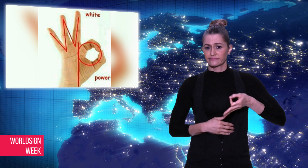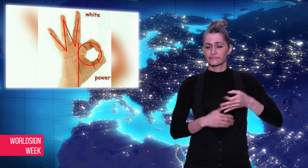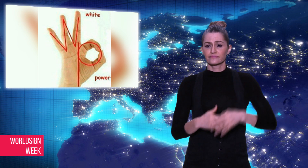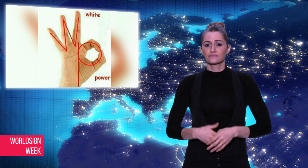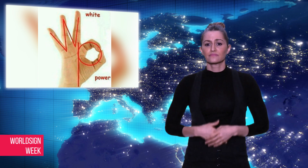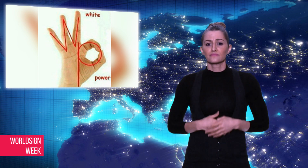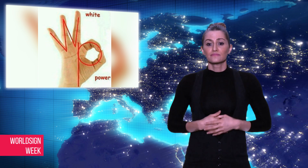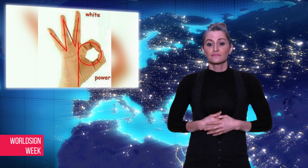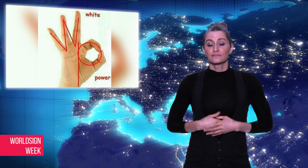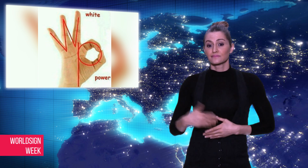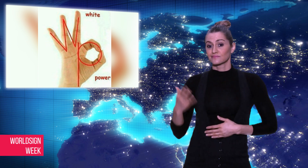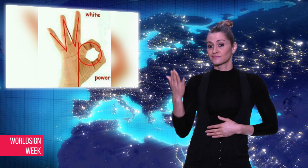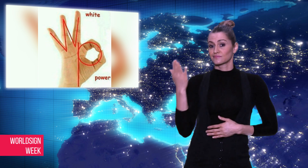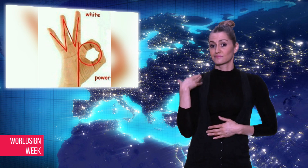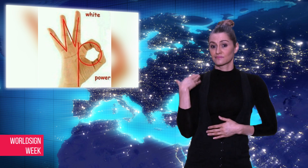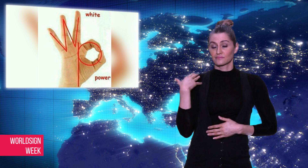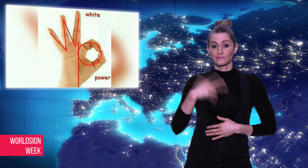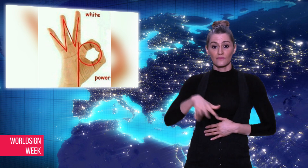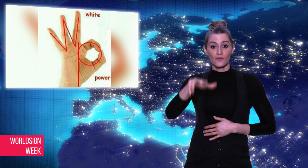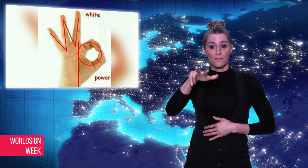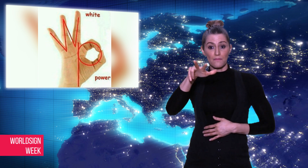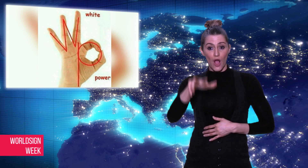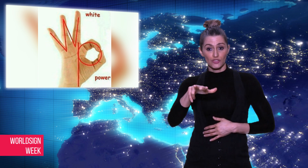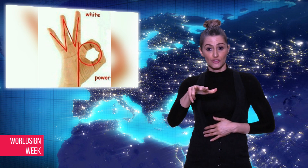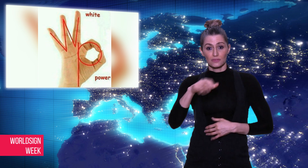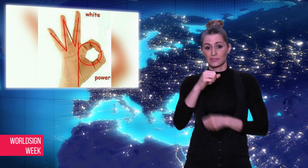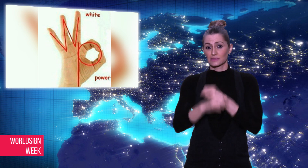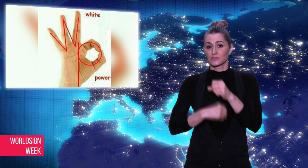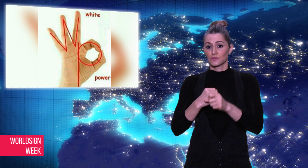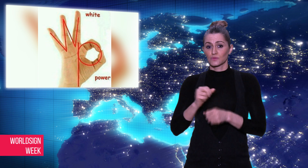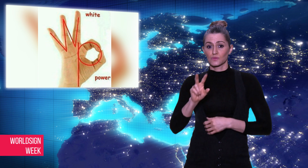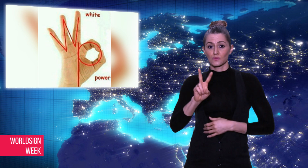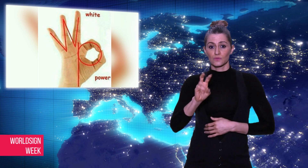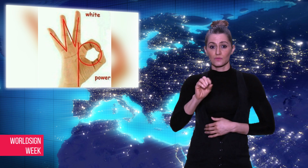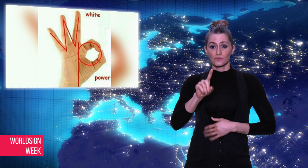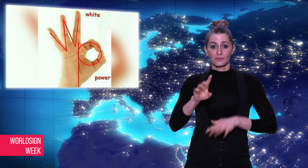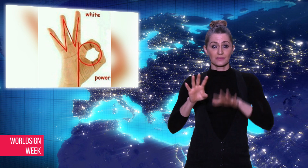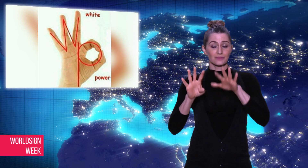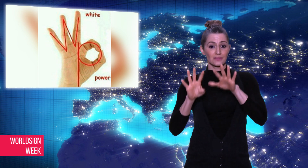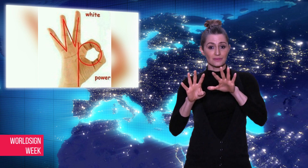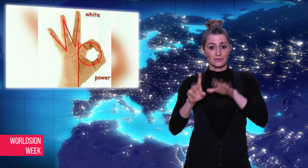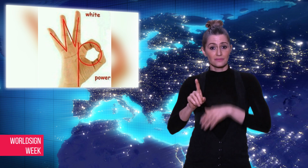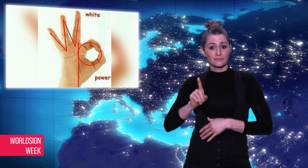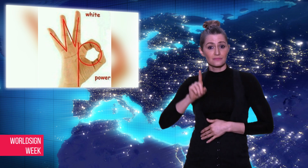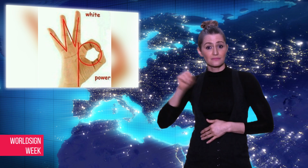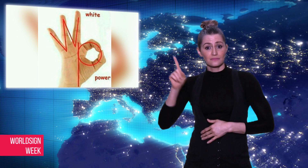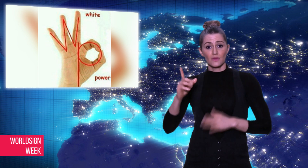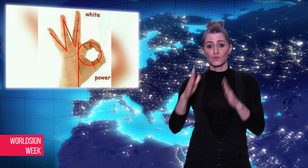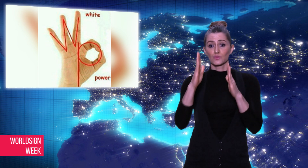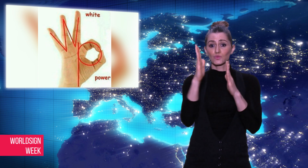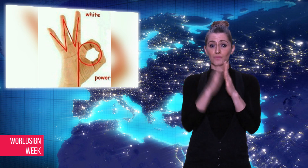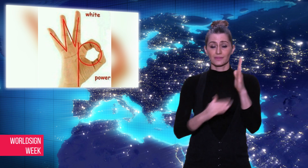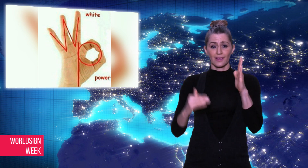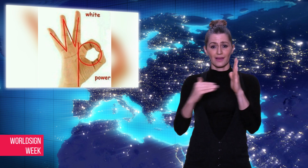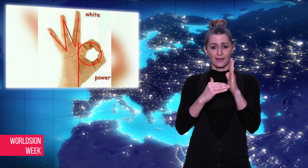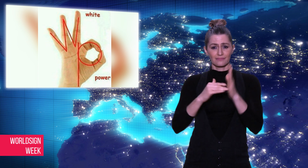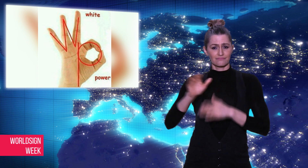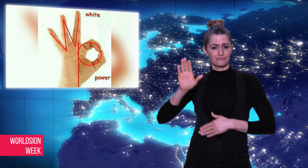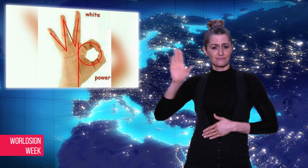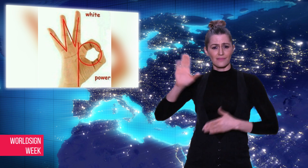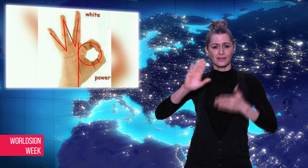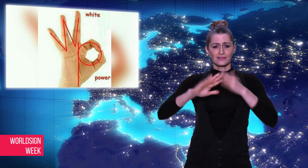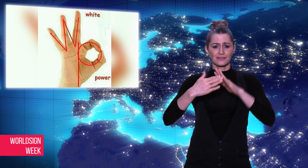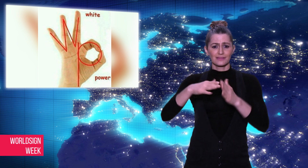In March 2019, a white supremacist killed 51